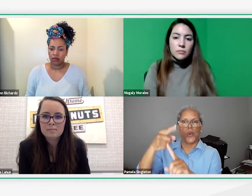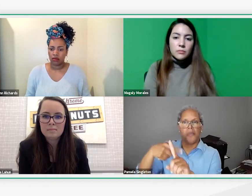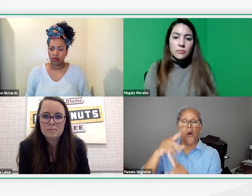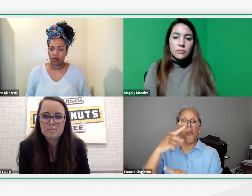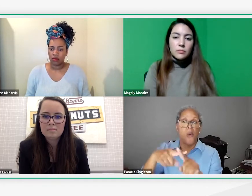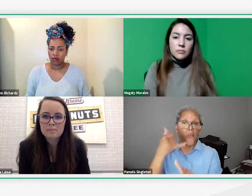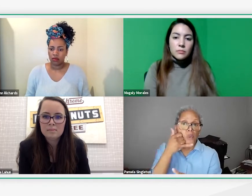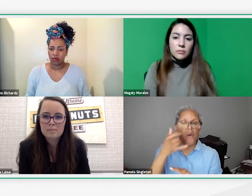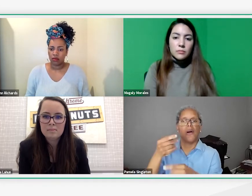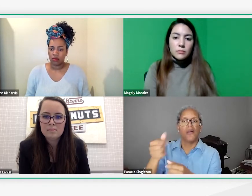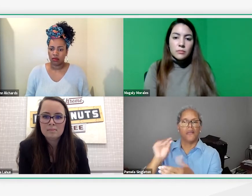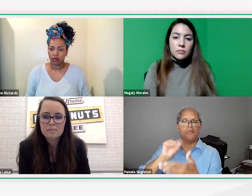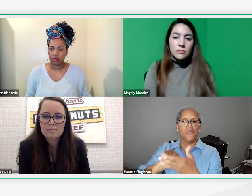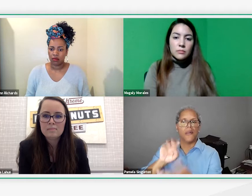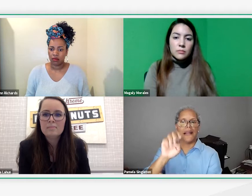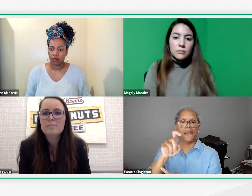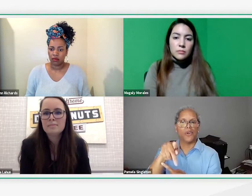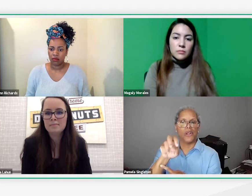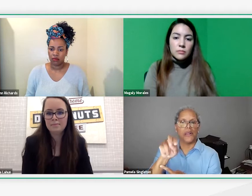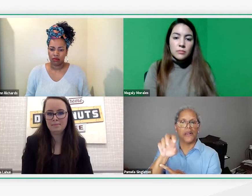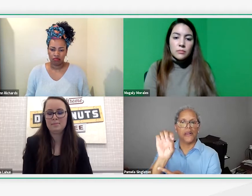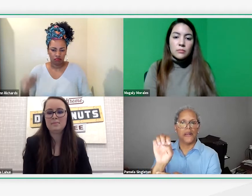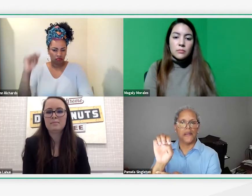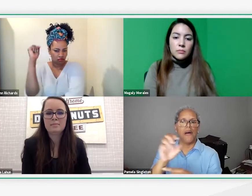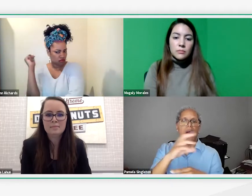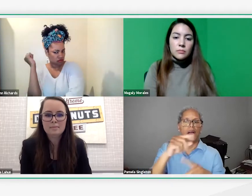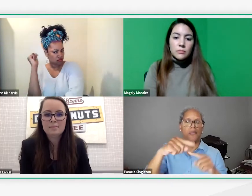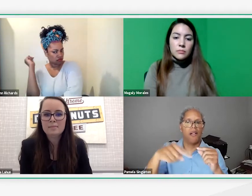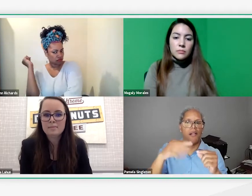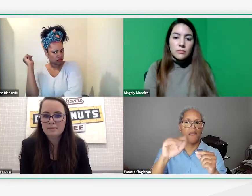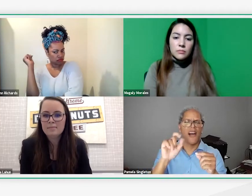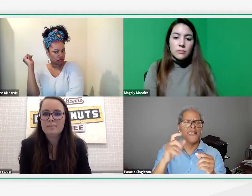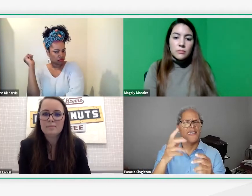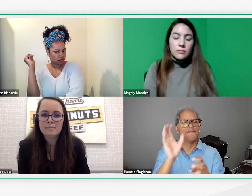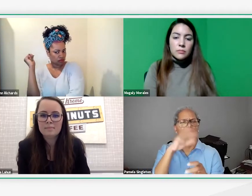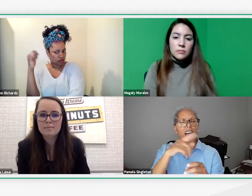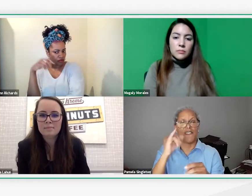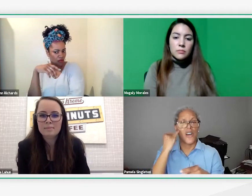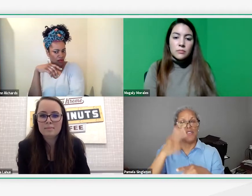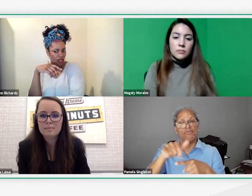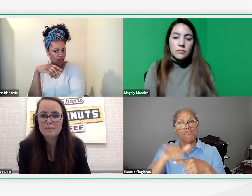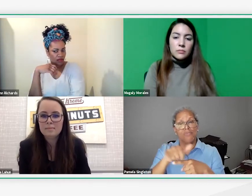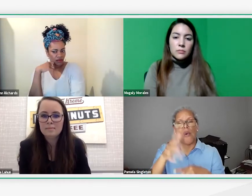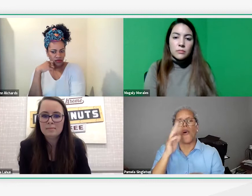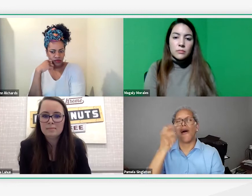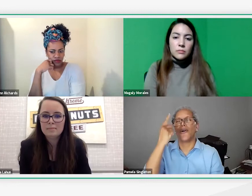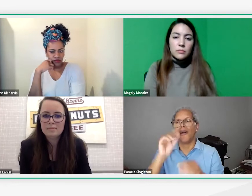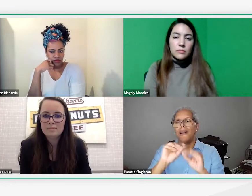driver ' then you're going to deduct the portion of your phone that you use for that.